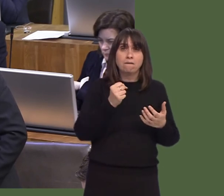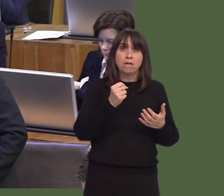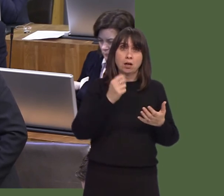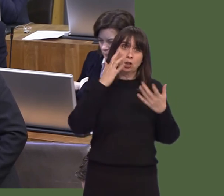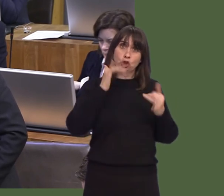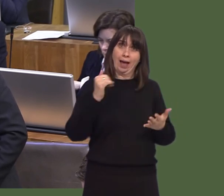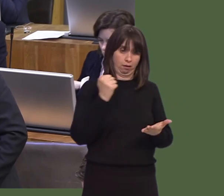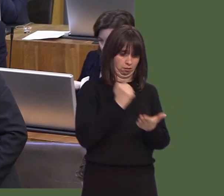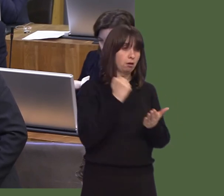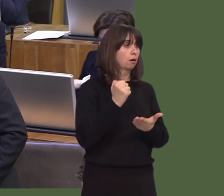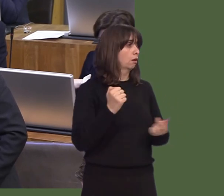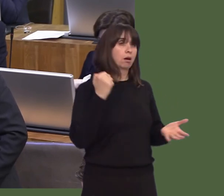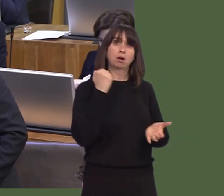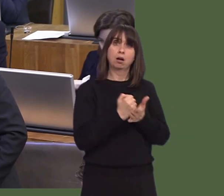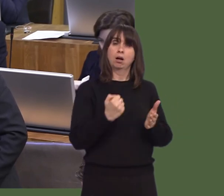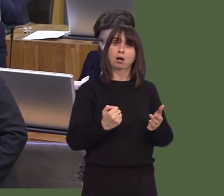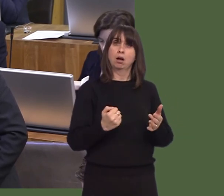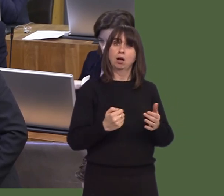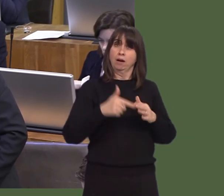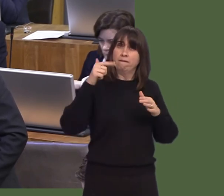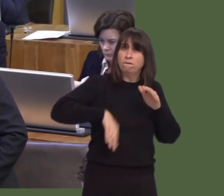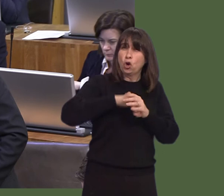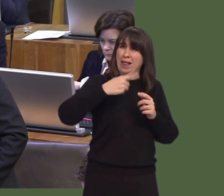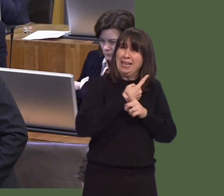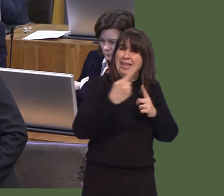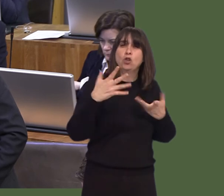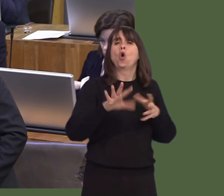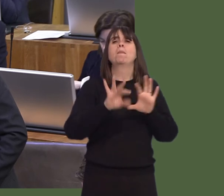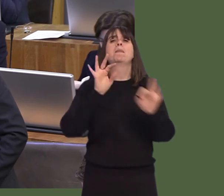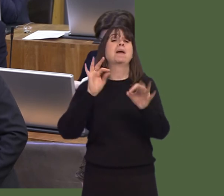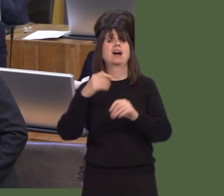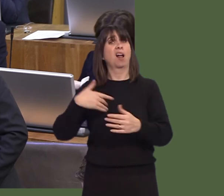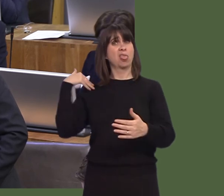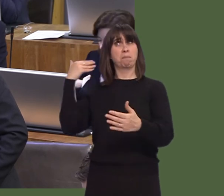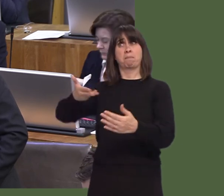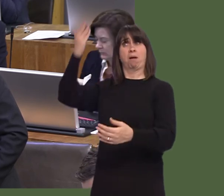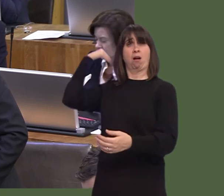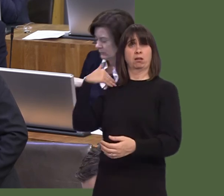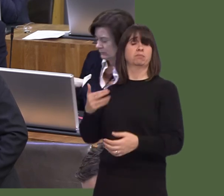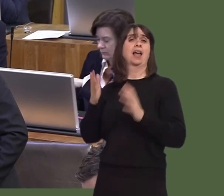says, there is an historic connection and itís also a very sad connection between Wales and Flanders.